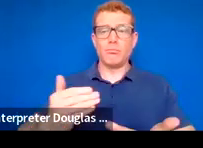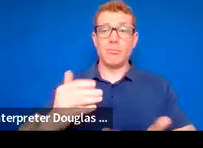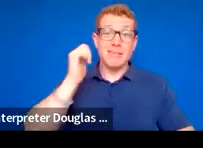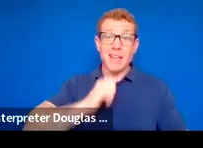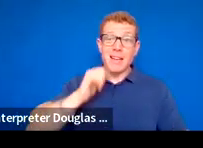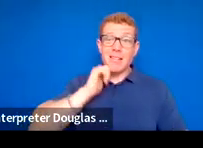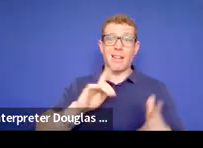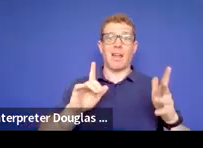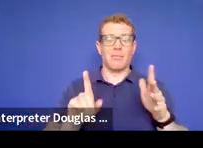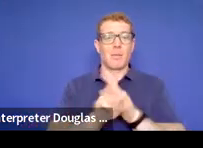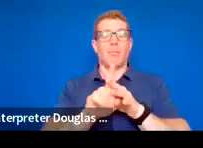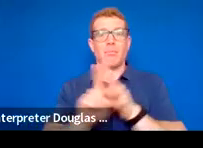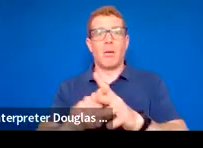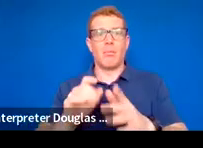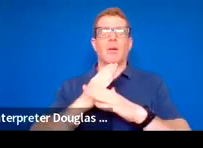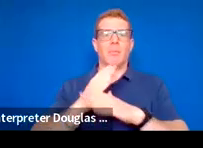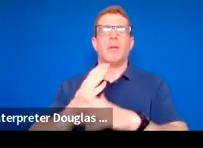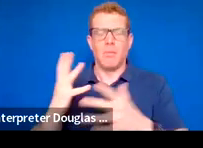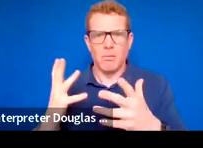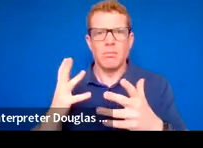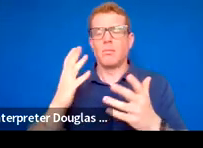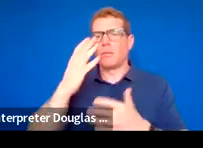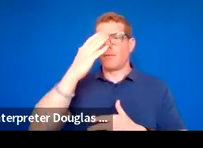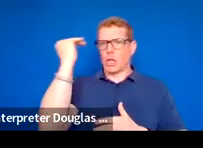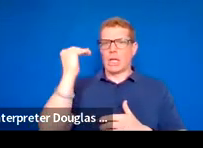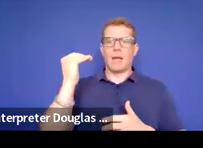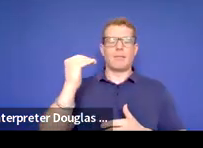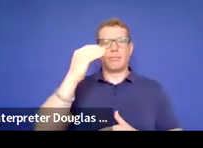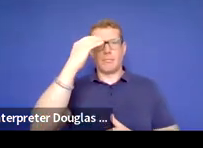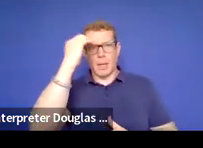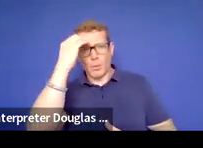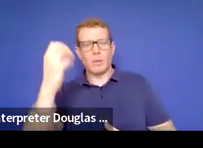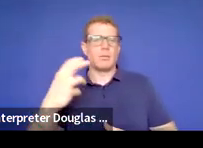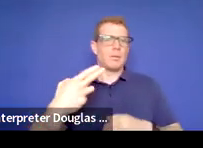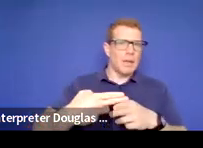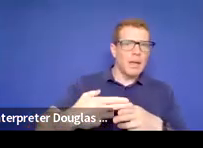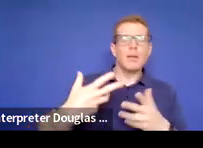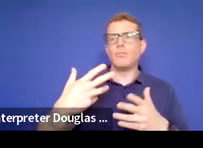Some of us do that all the time at any age it's just that it's occurring often.